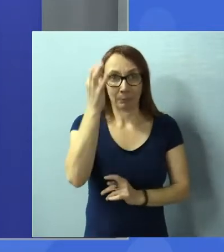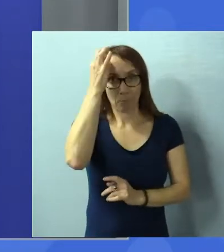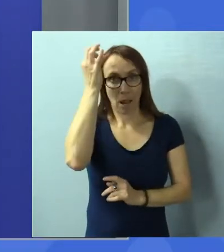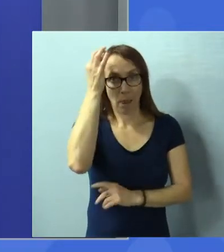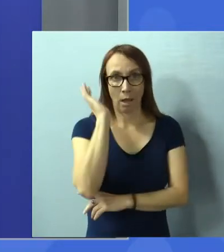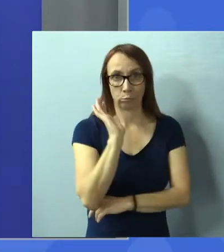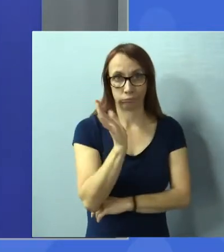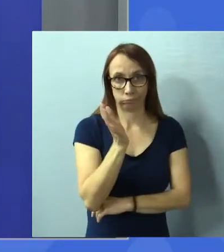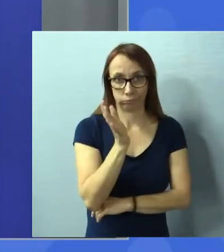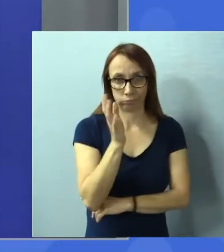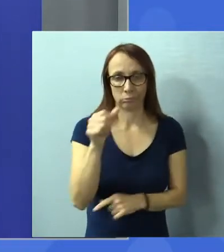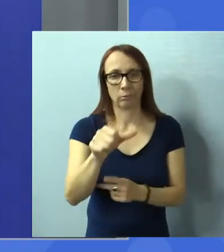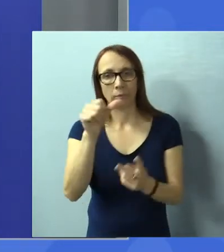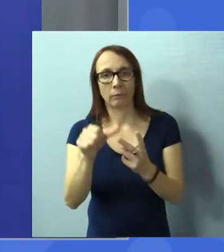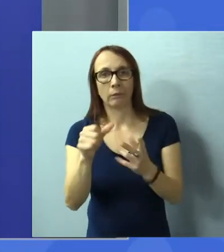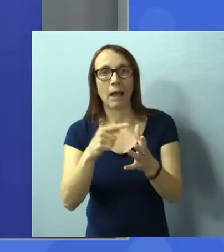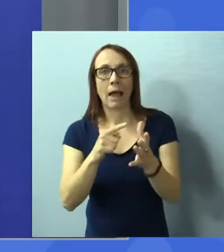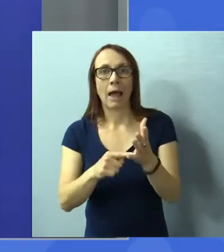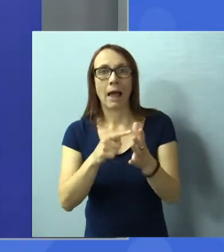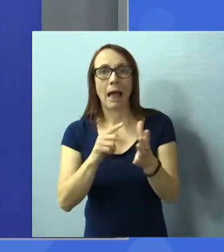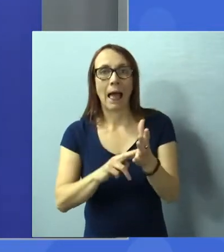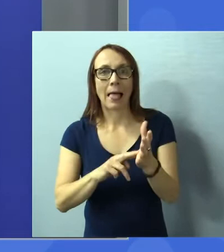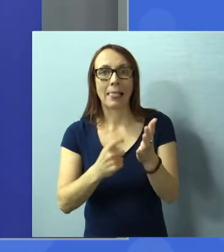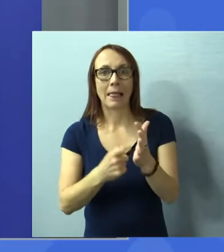Constitution unit so Alan's just over there and also a member of the